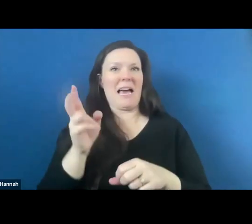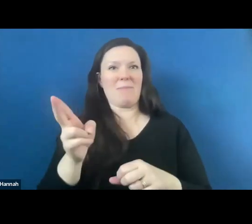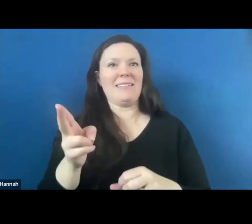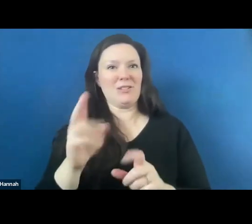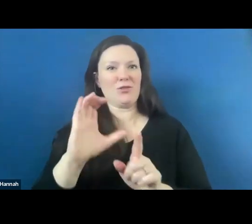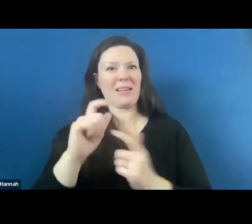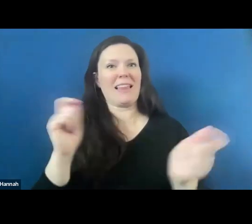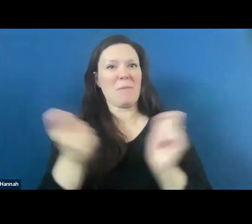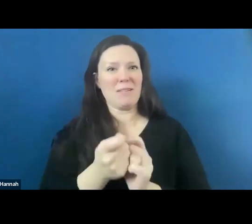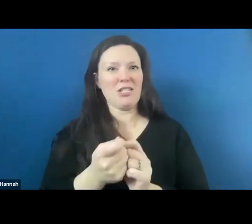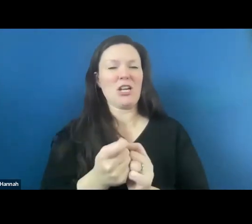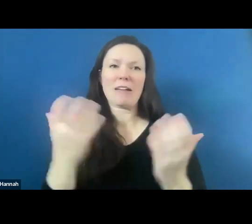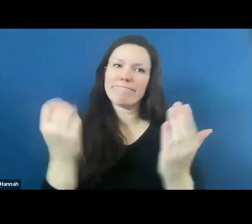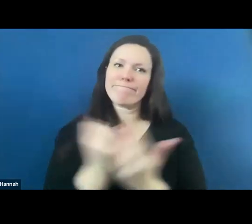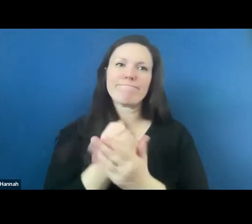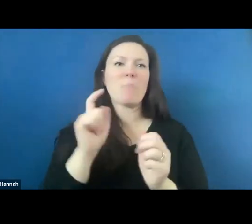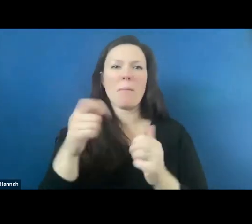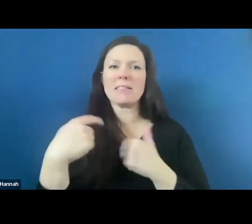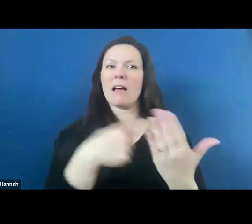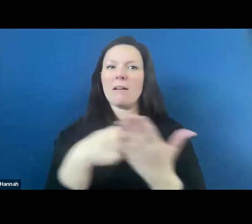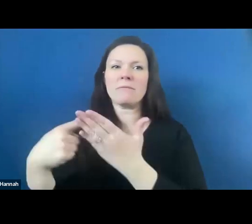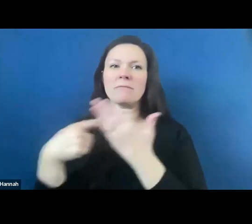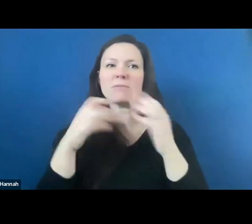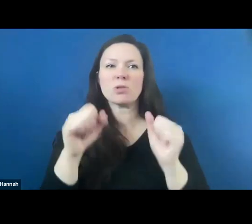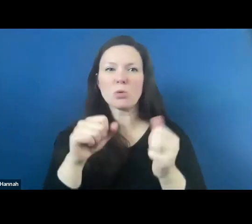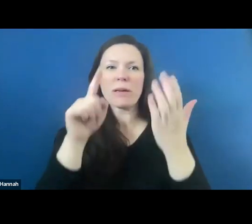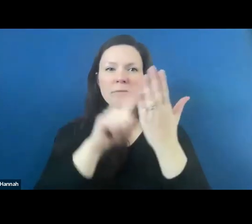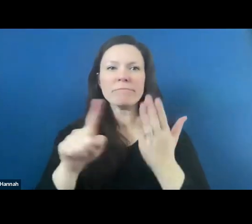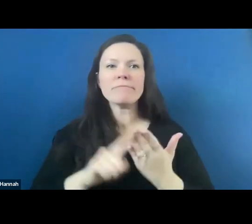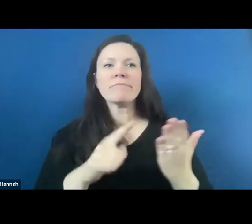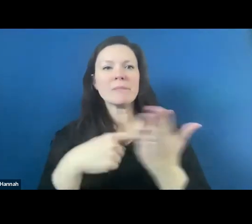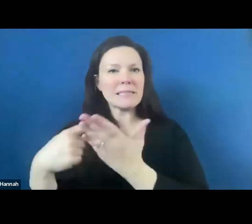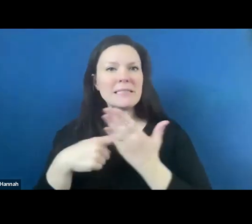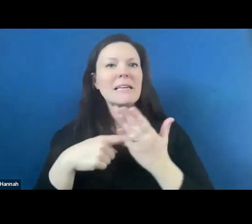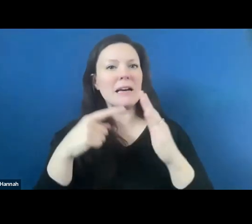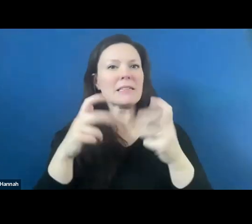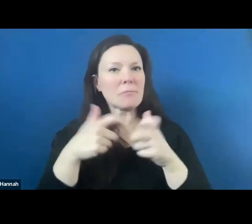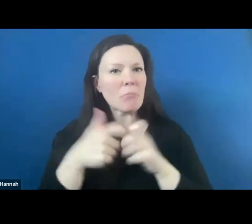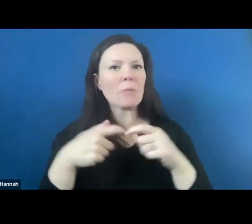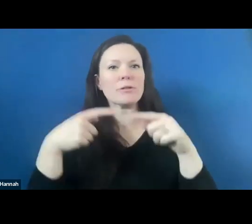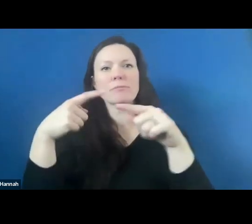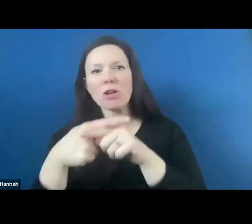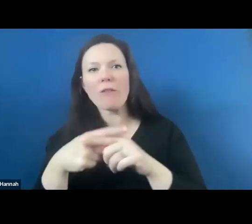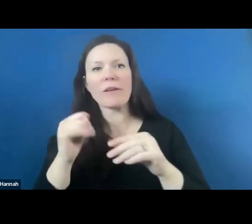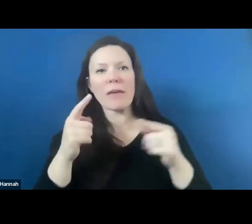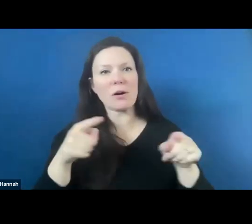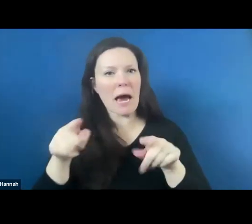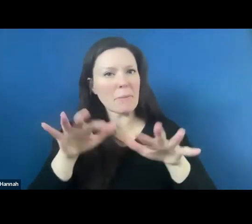as we begin and continue to explore these issues and root them in our collective struggle for climate justice.